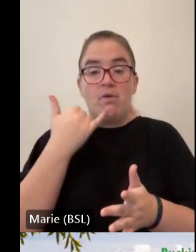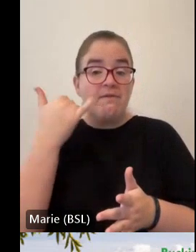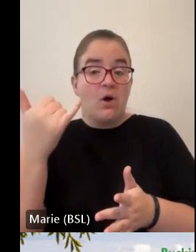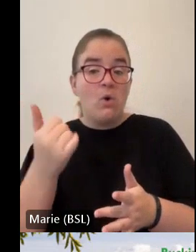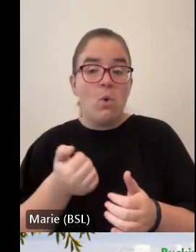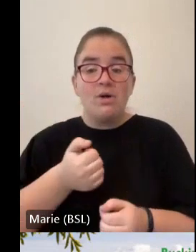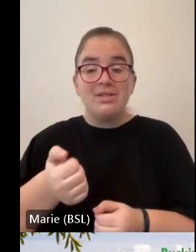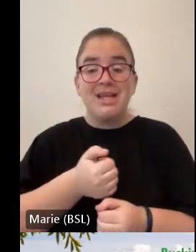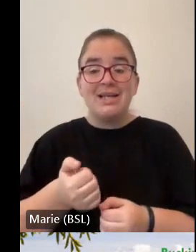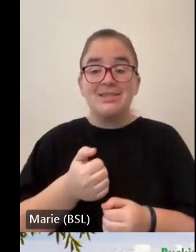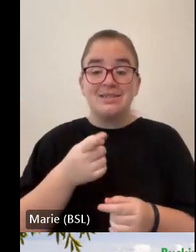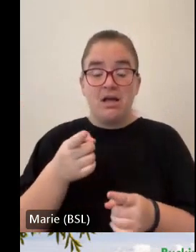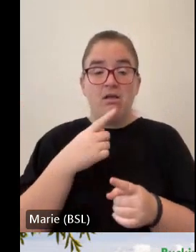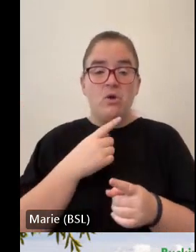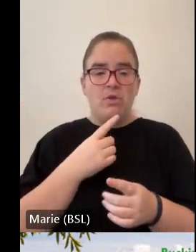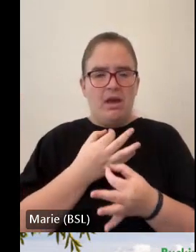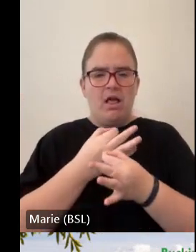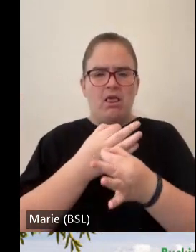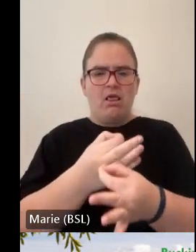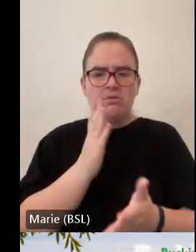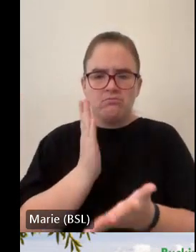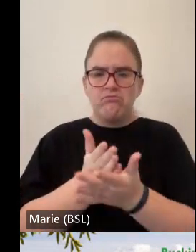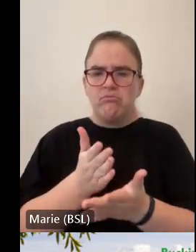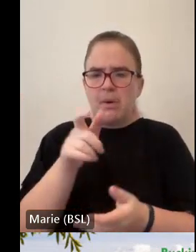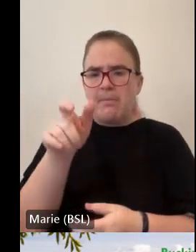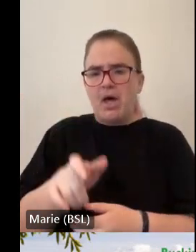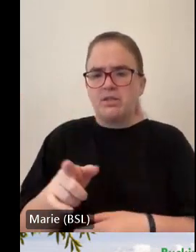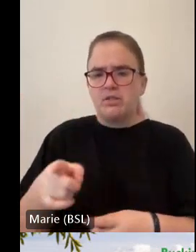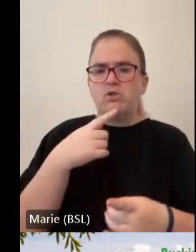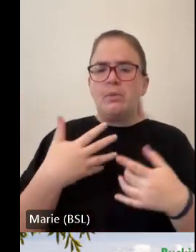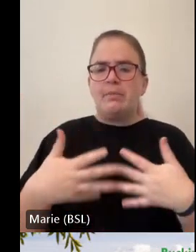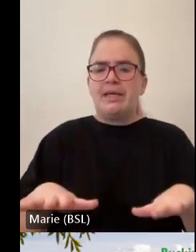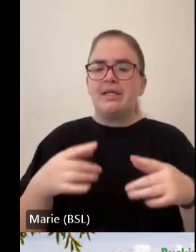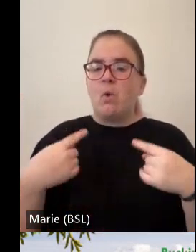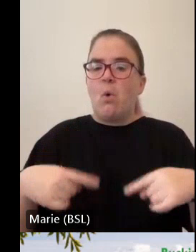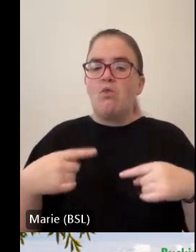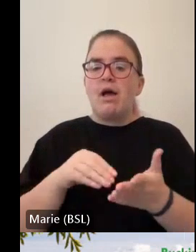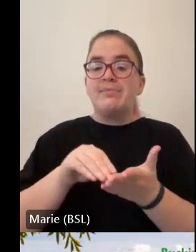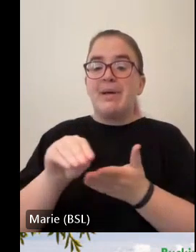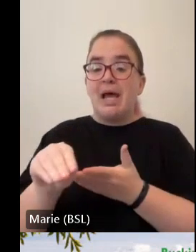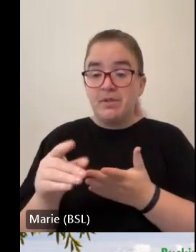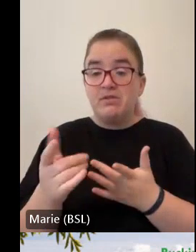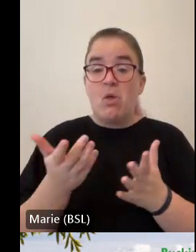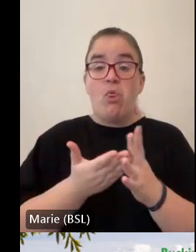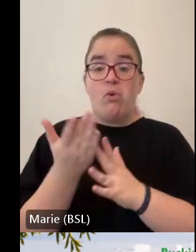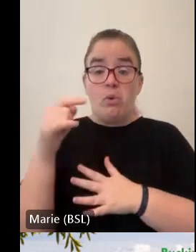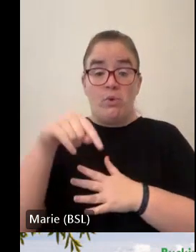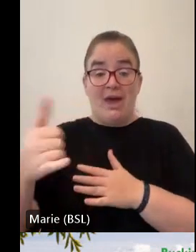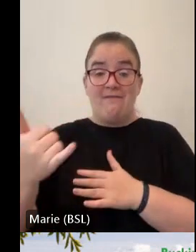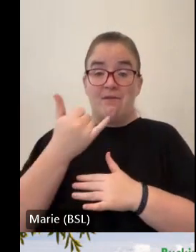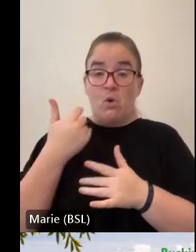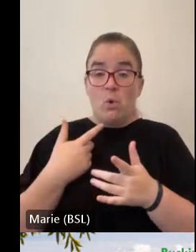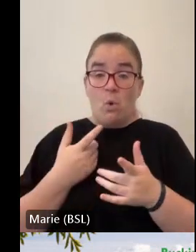end of a phone or a text is somebody genuine, and you've authorized the payment on the back of that lie.